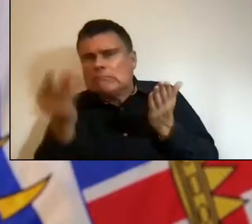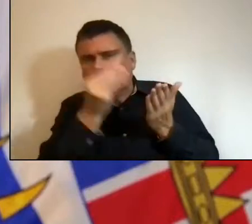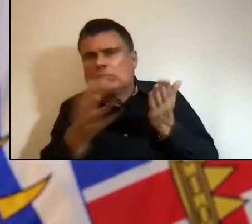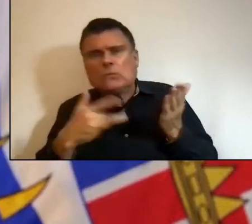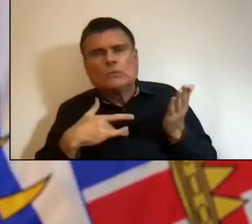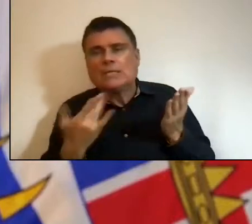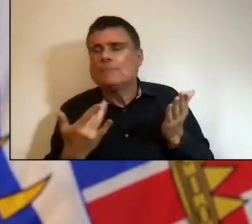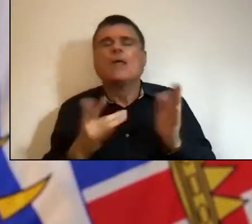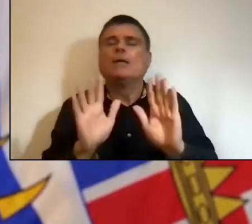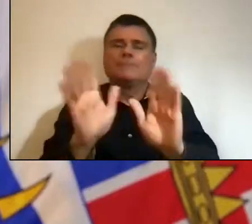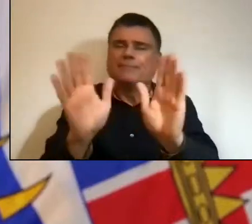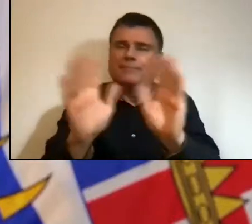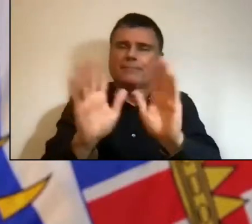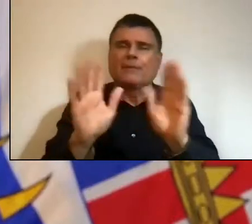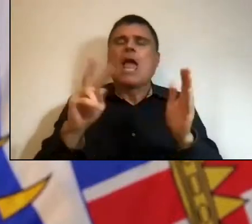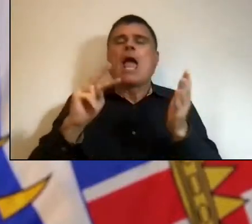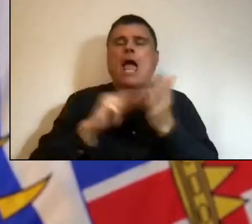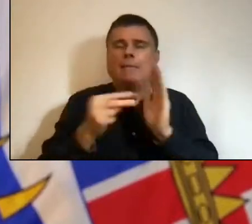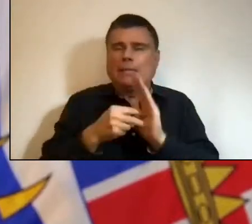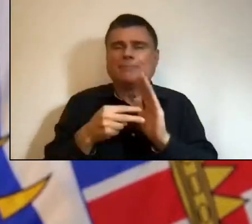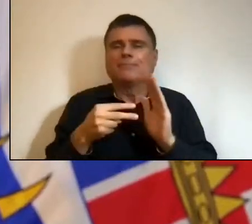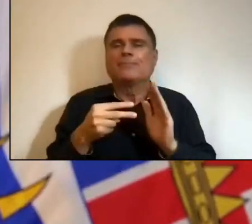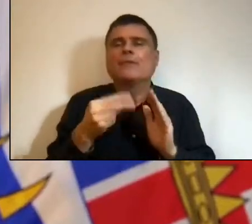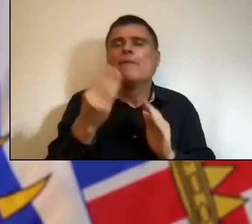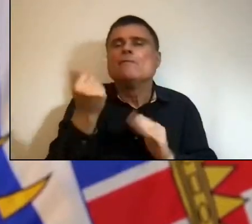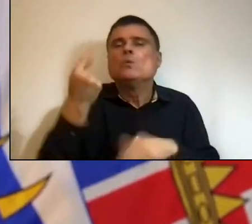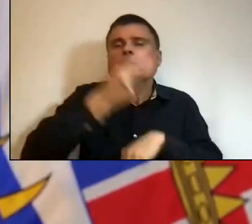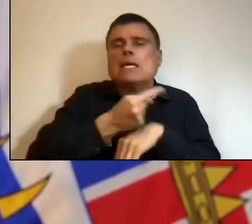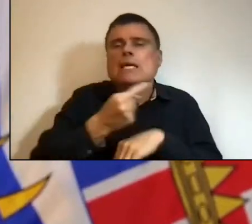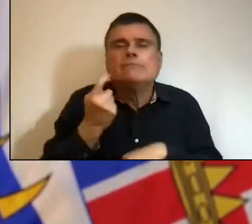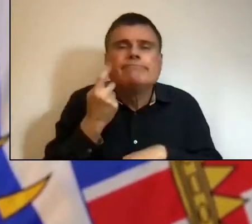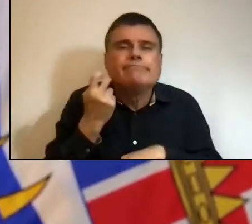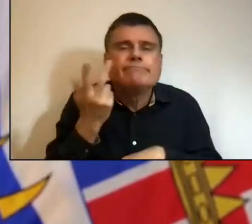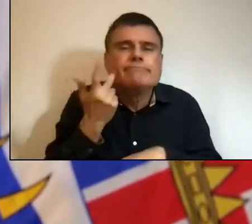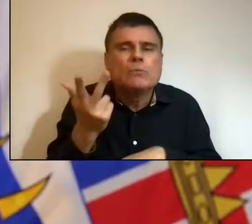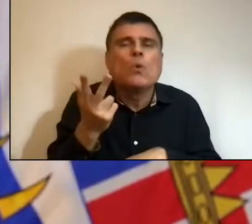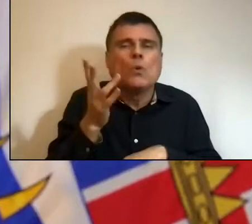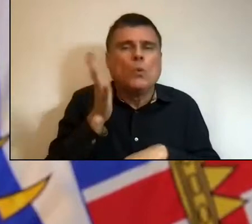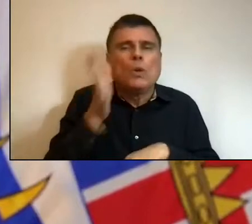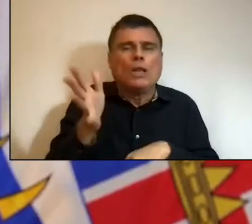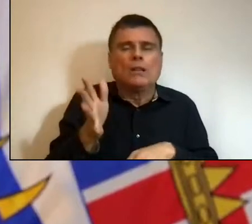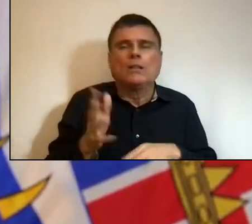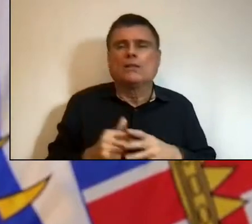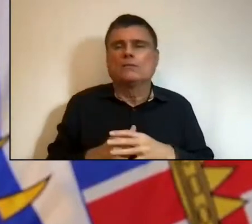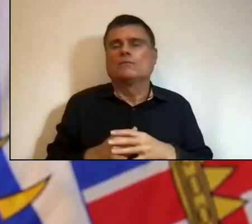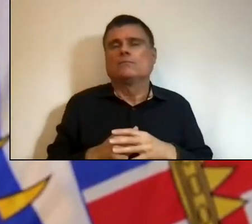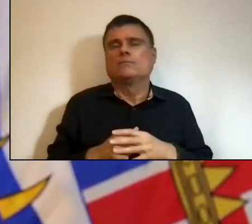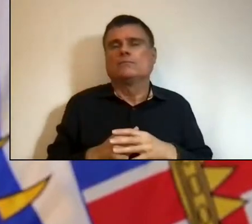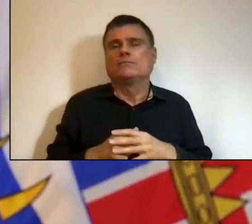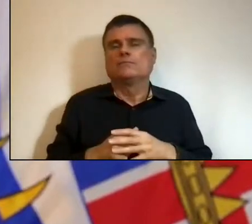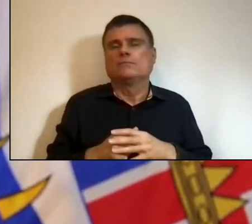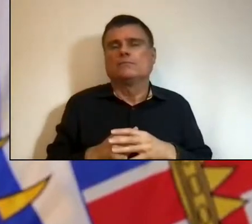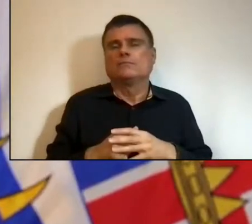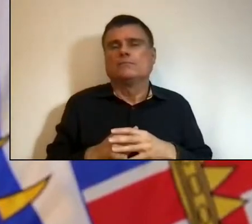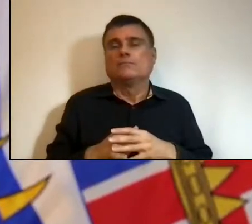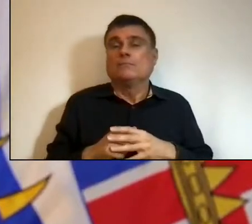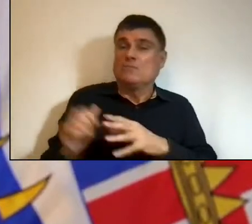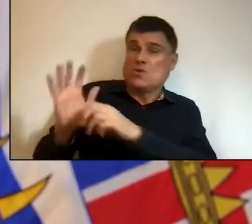of days as the cases increase our ability to actually do one and one follow up on a daily